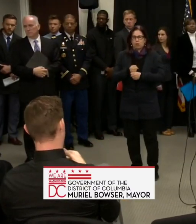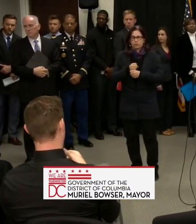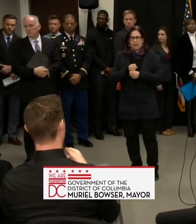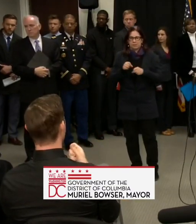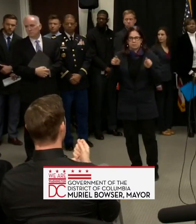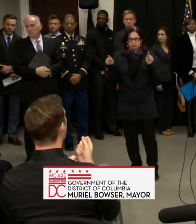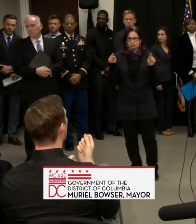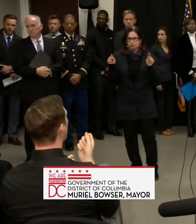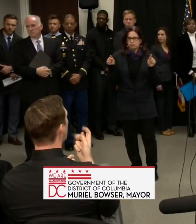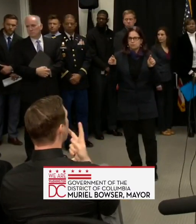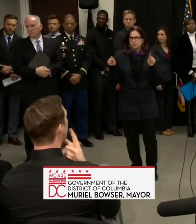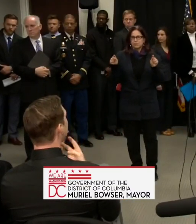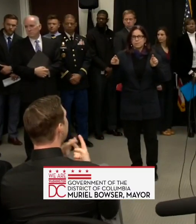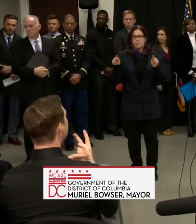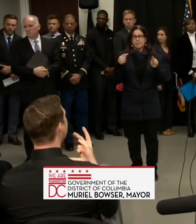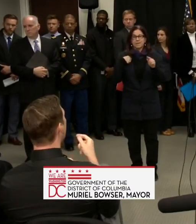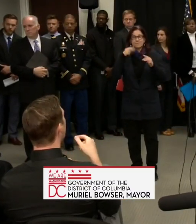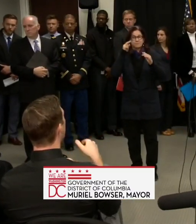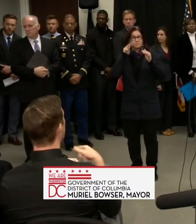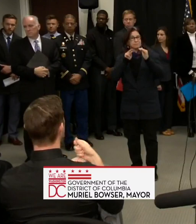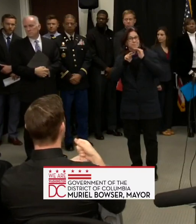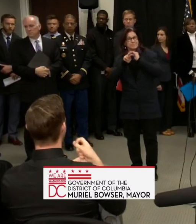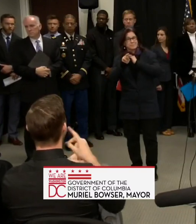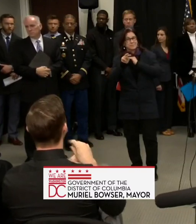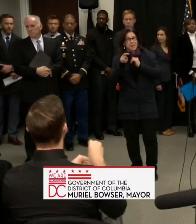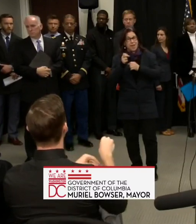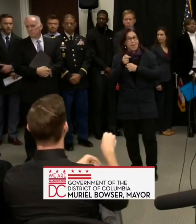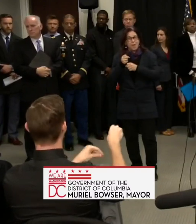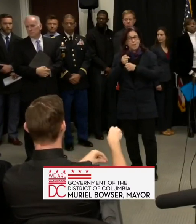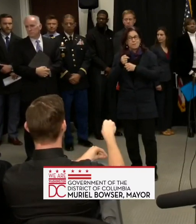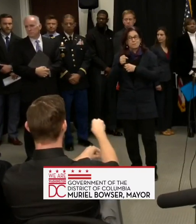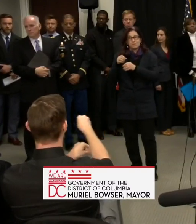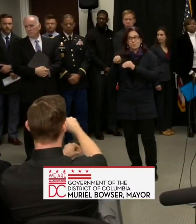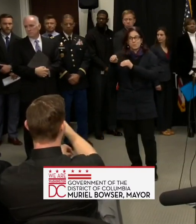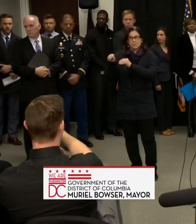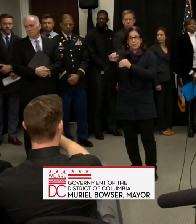THEY MOVE A LOT. IF THESE GROUPS THAT HAVE BEEN